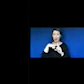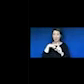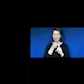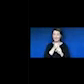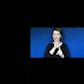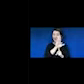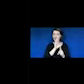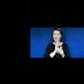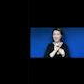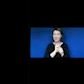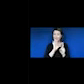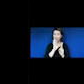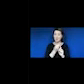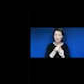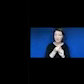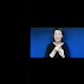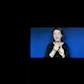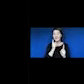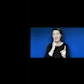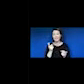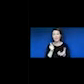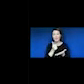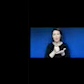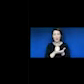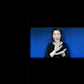improve productivity and efficiency throughout the business.